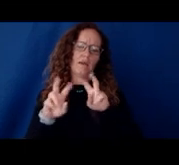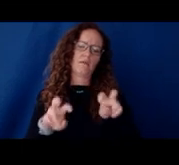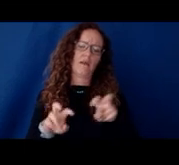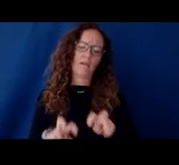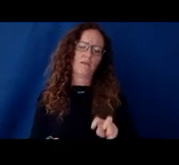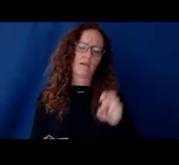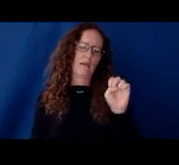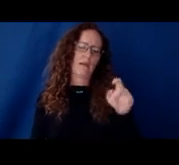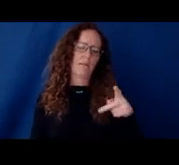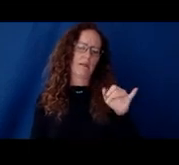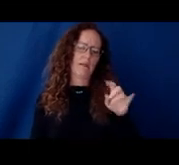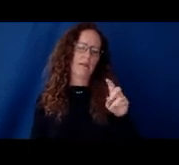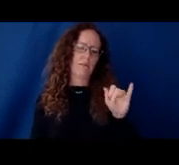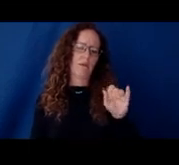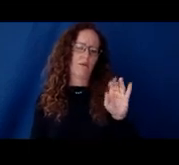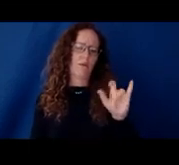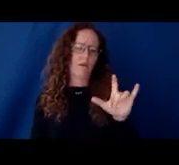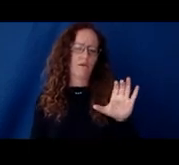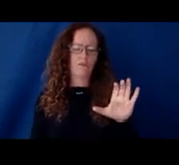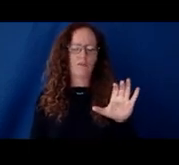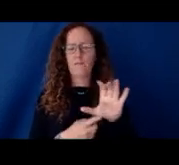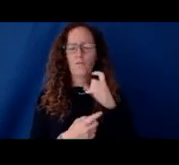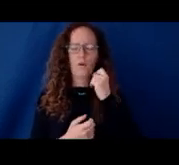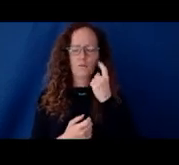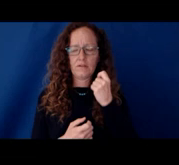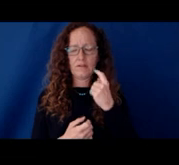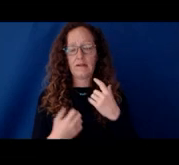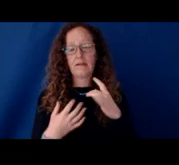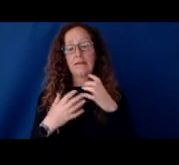the heat related health impacts. The first method, as you know,